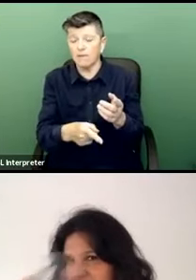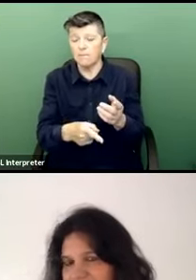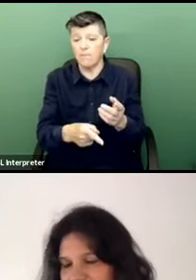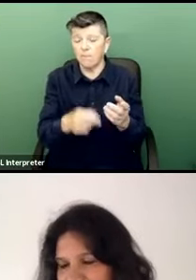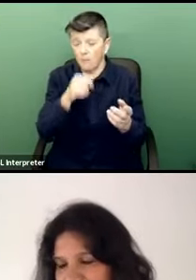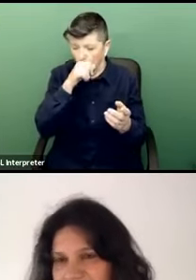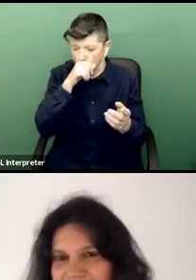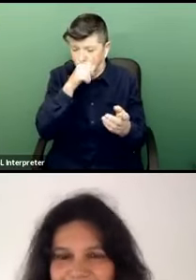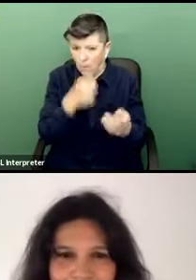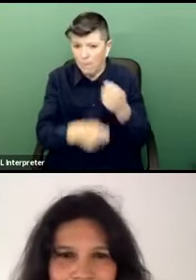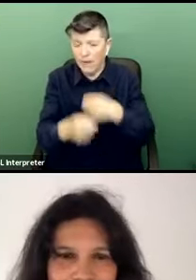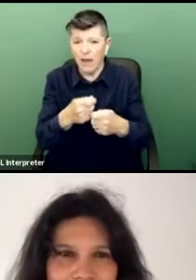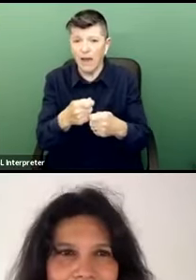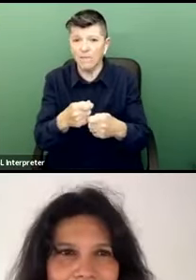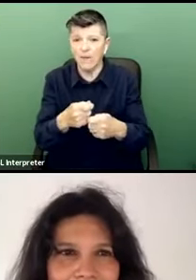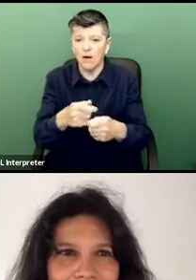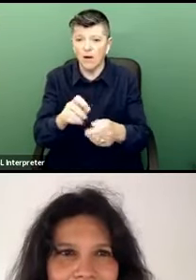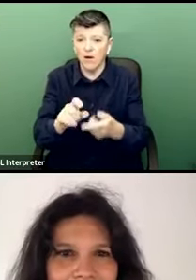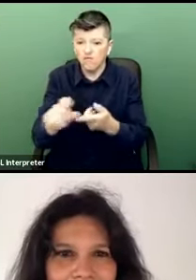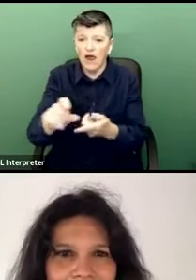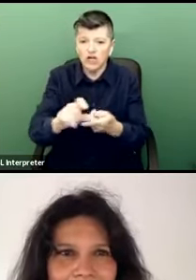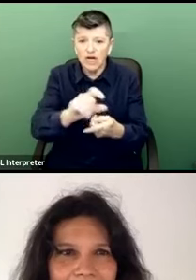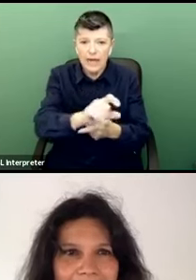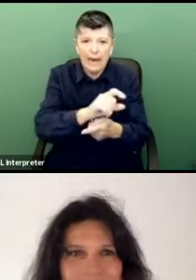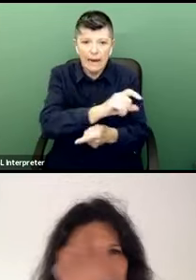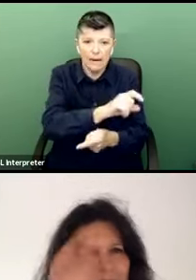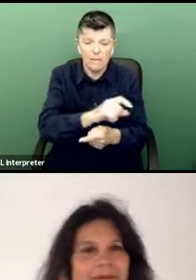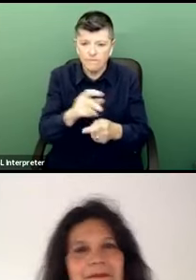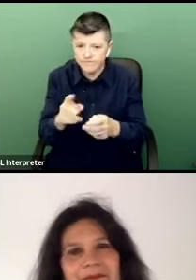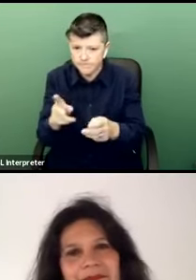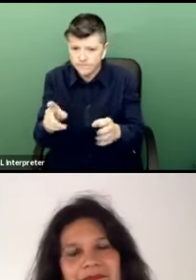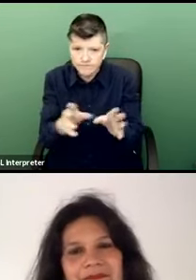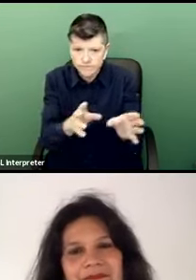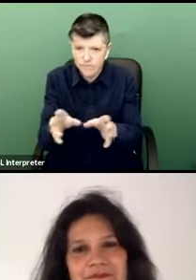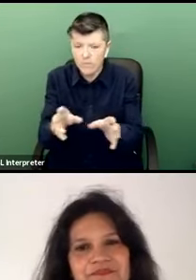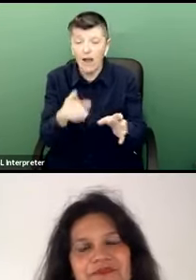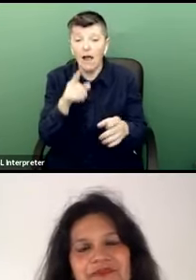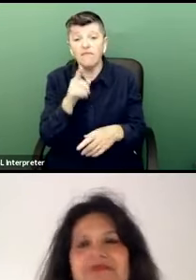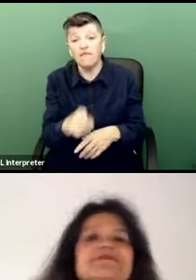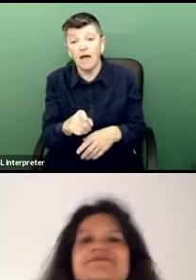happening? Sorry I didn't get the question?